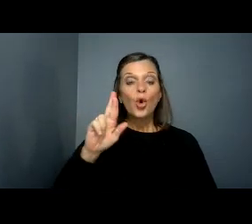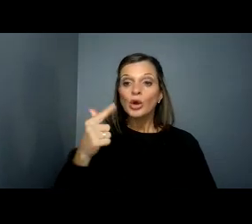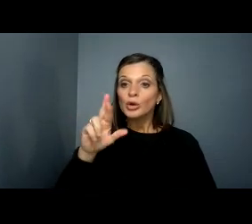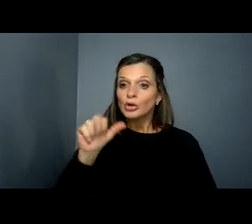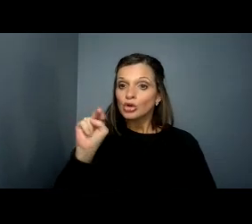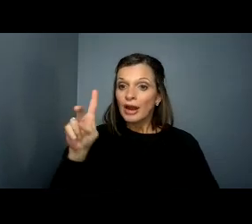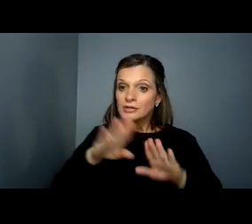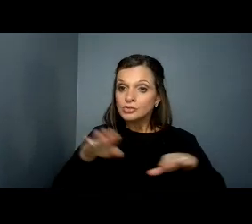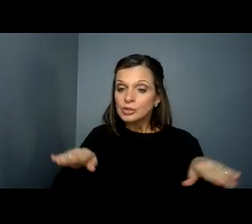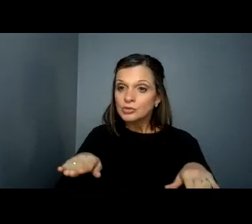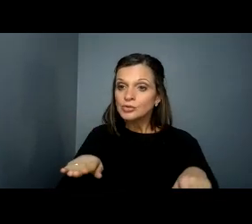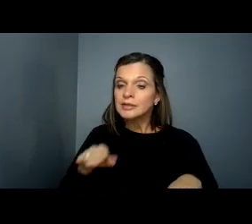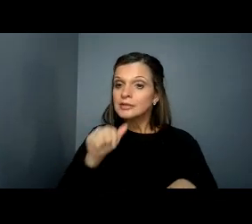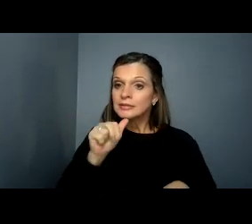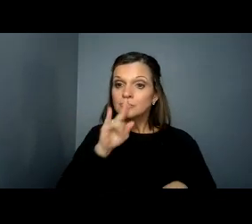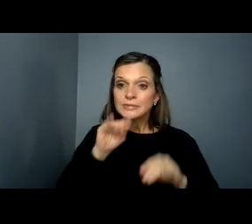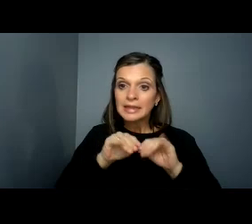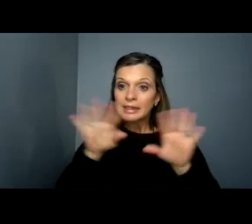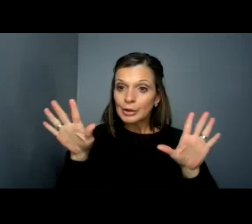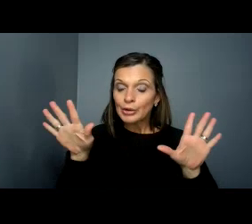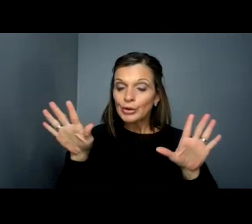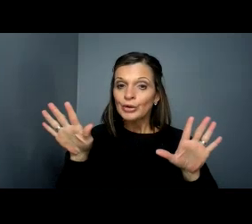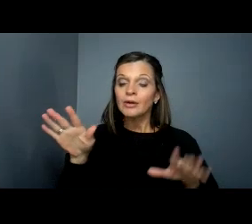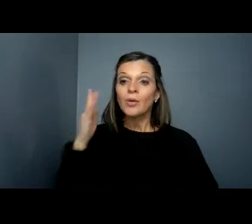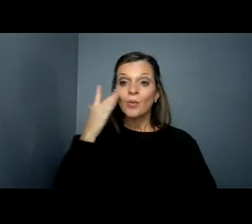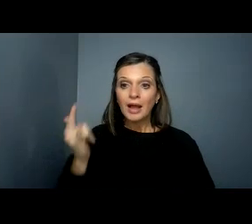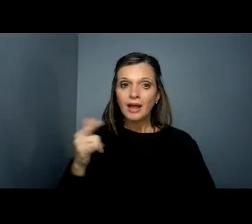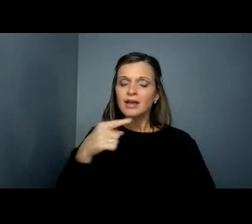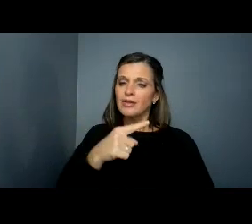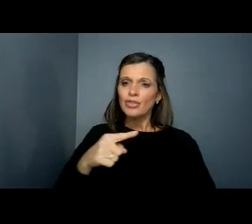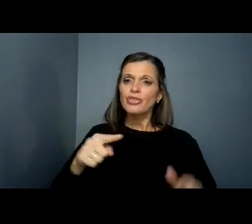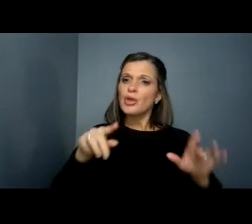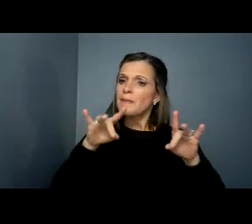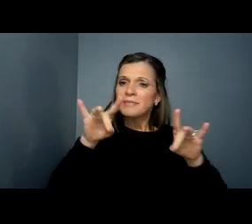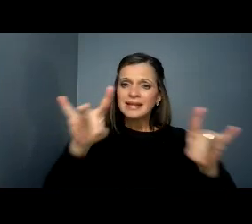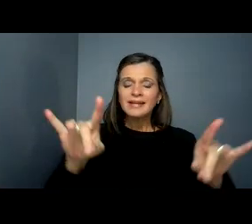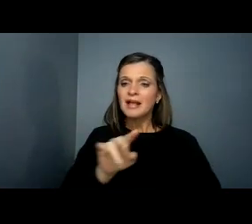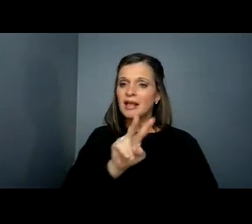graph. They're hearing the vowels. Great, but what they don't hear.